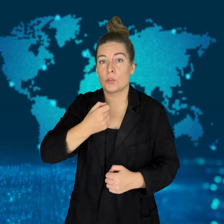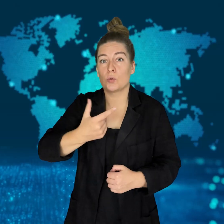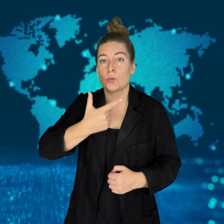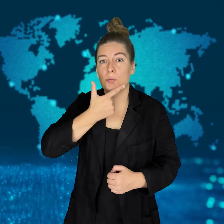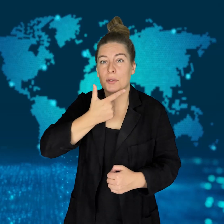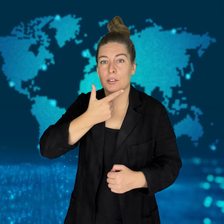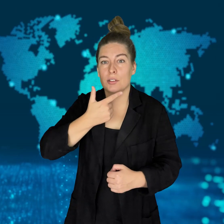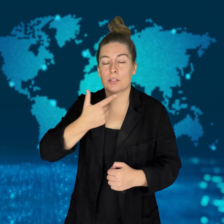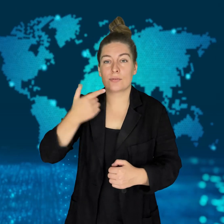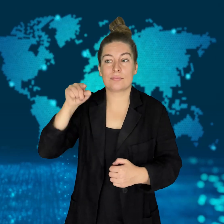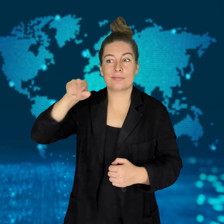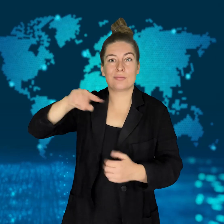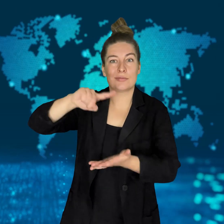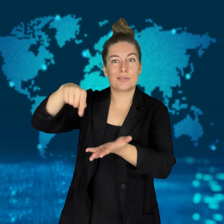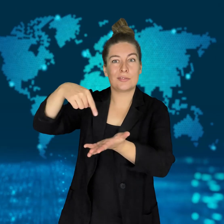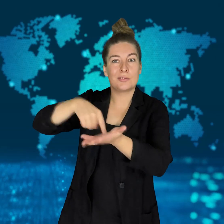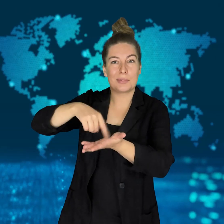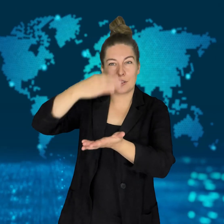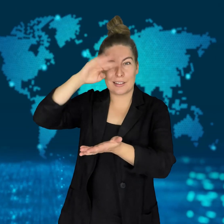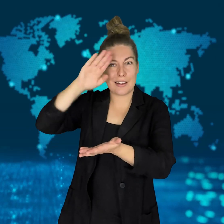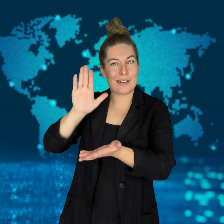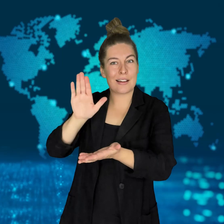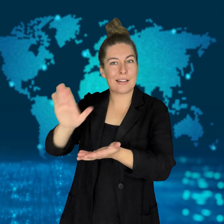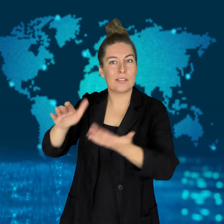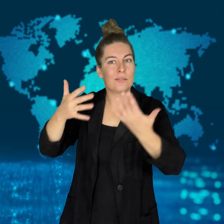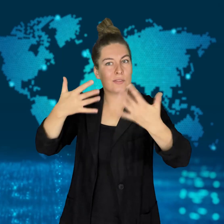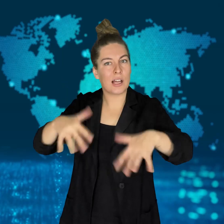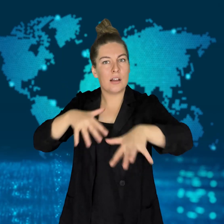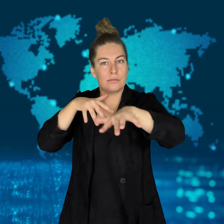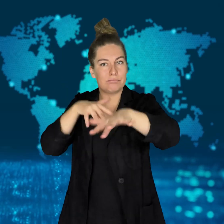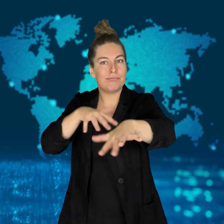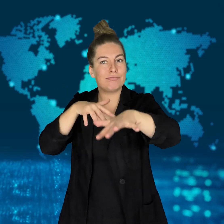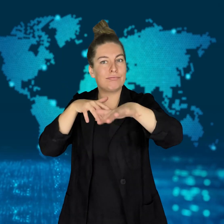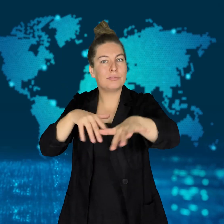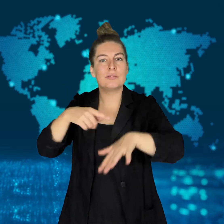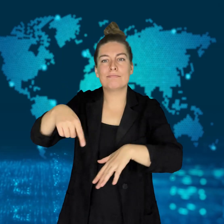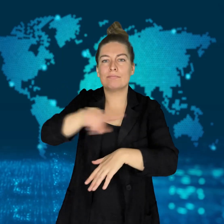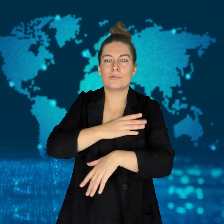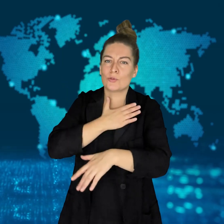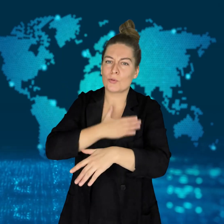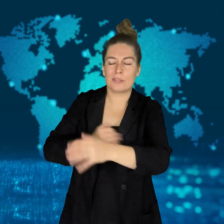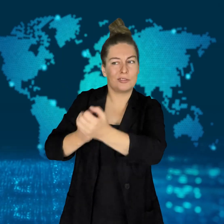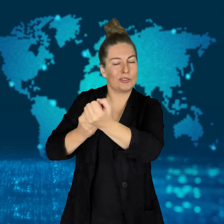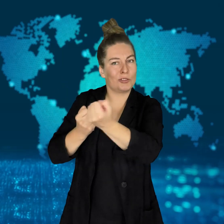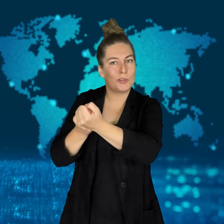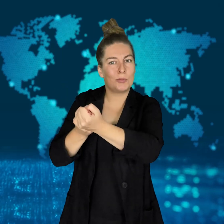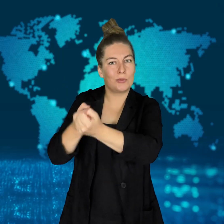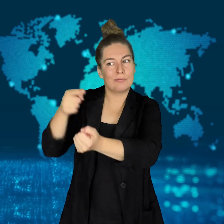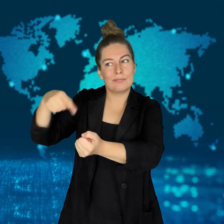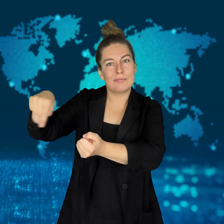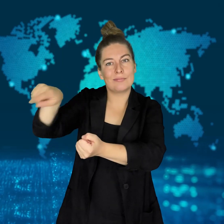[MONIKA]: A rally in support of migrants took place in Dublin around